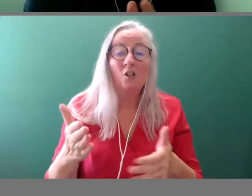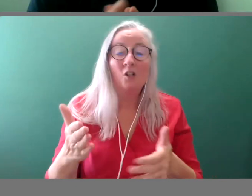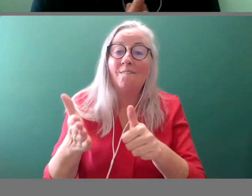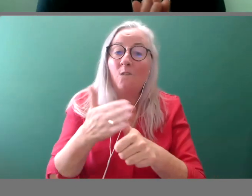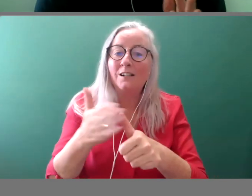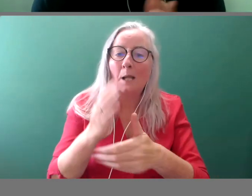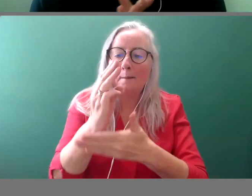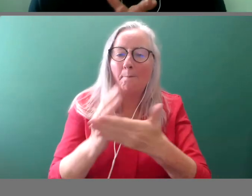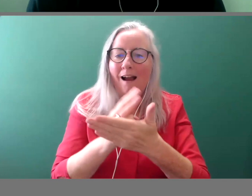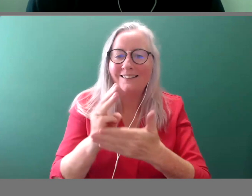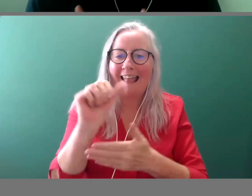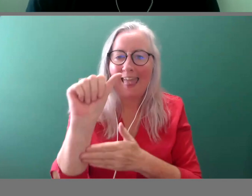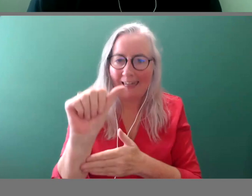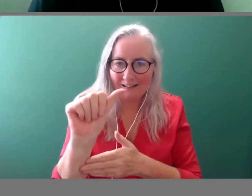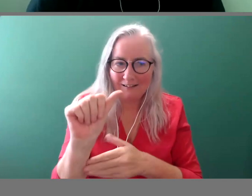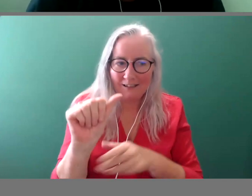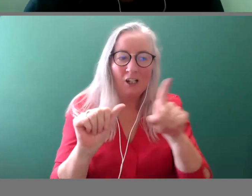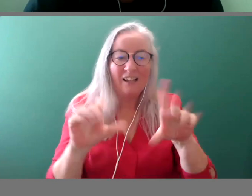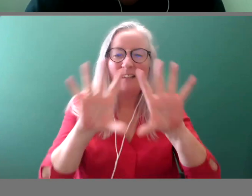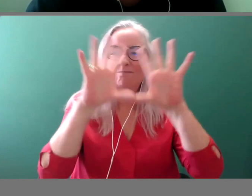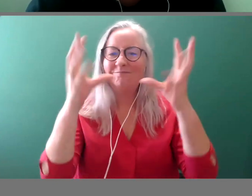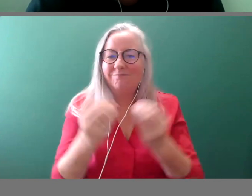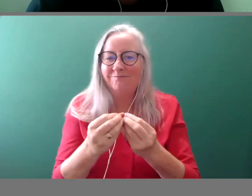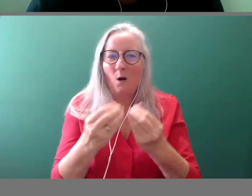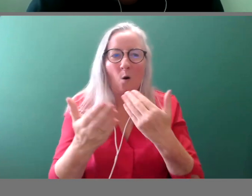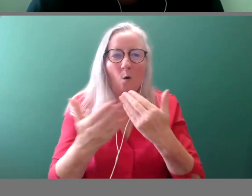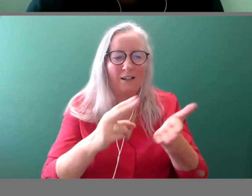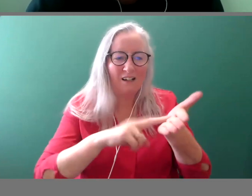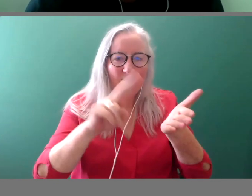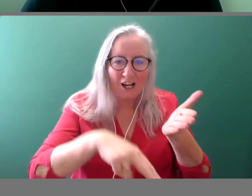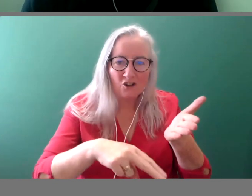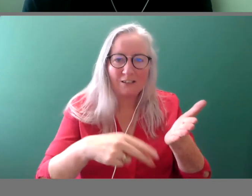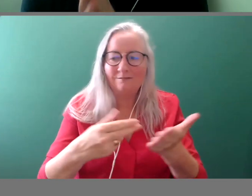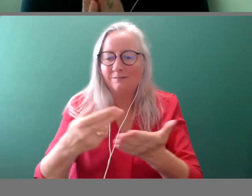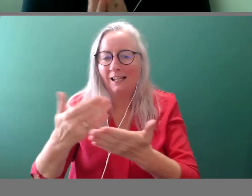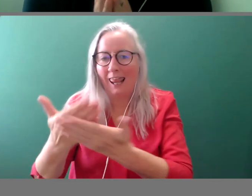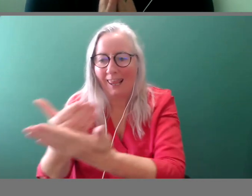mentioned we talked about overarching conventions and legislation and a really critical one here